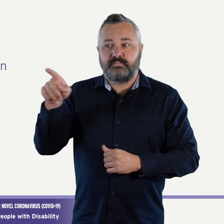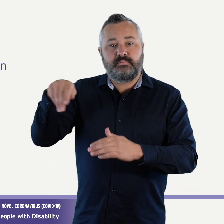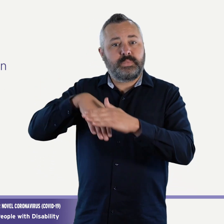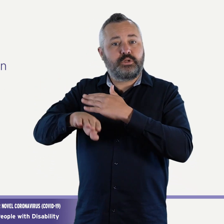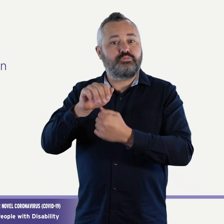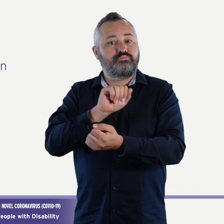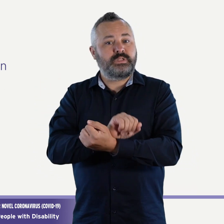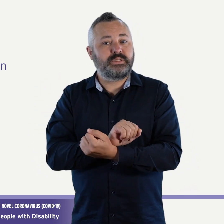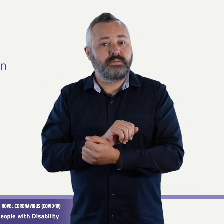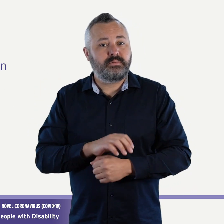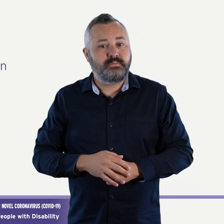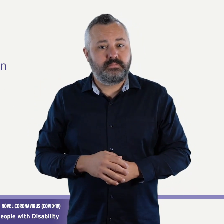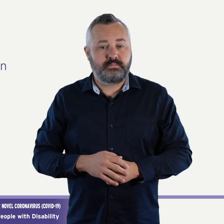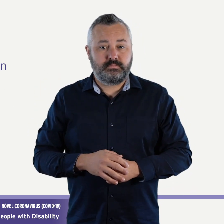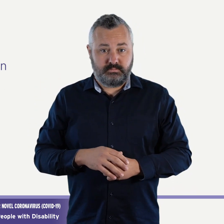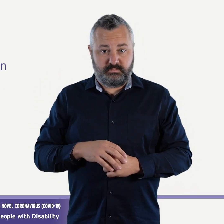People in correctional and detention facilities.